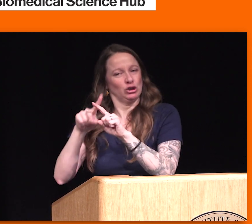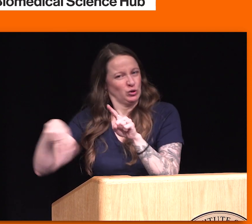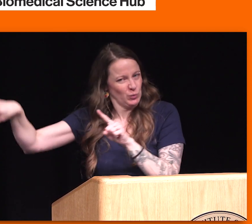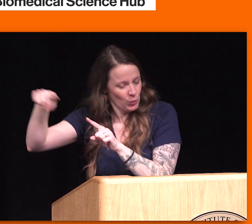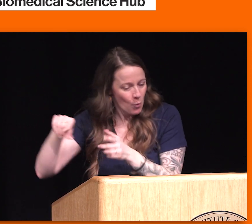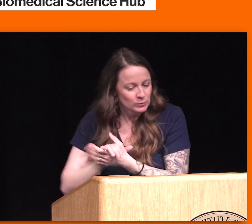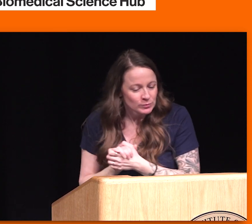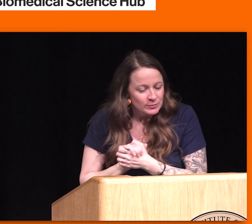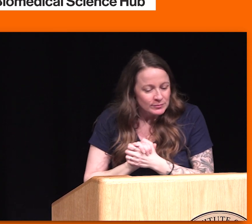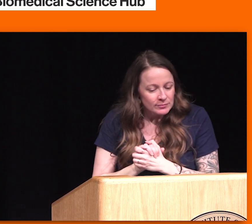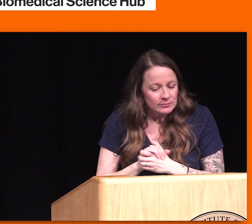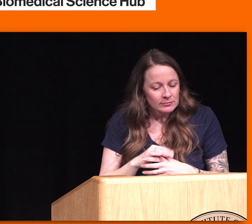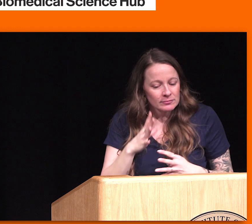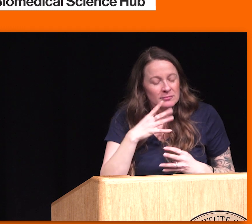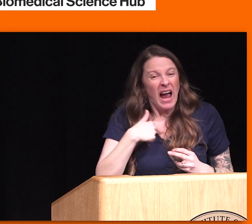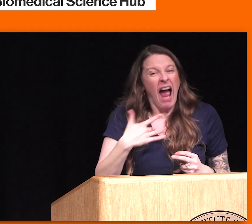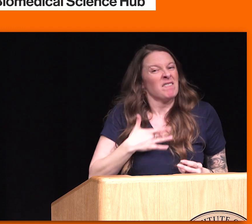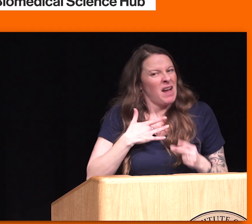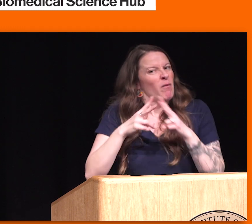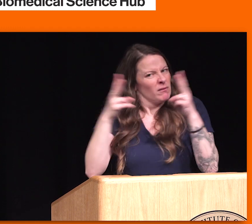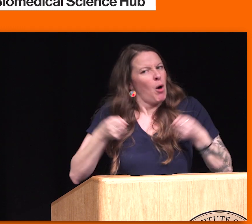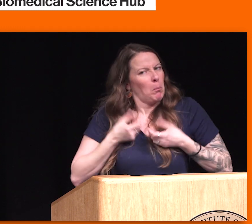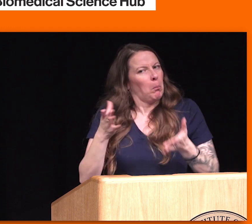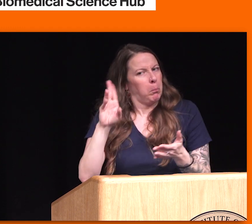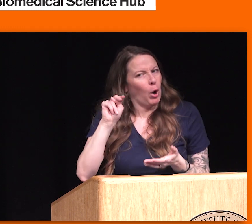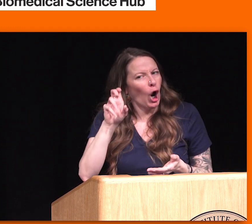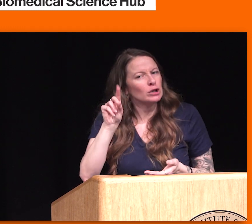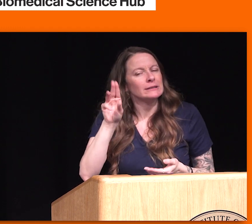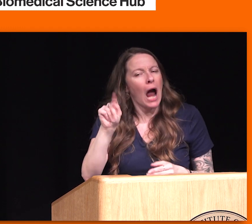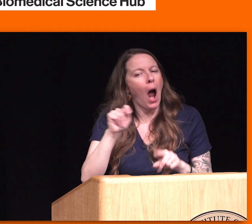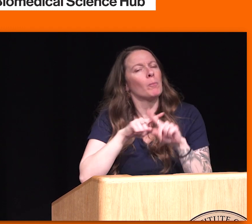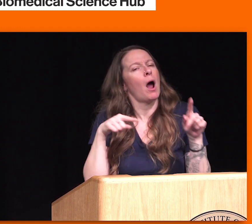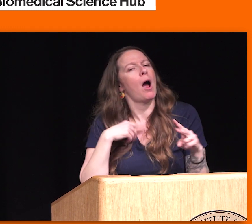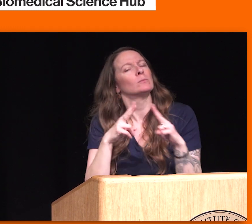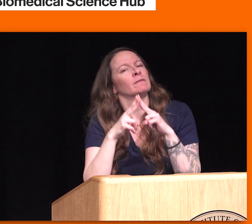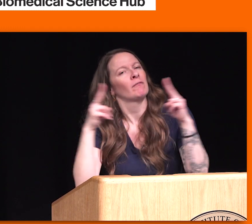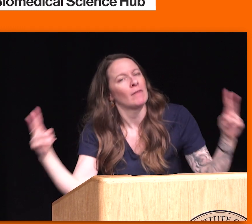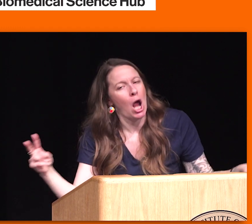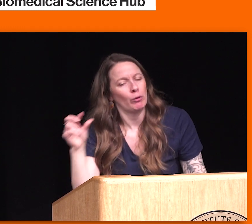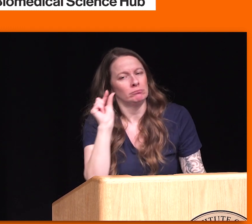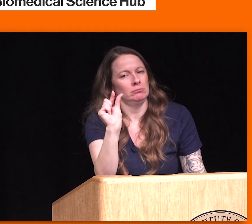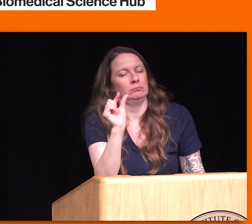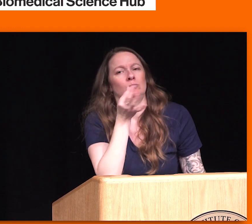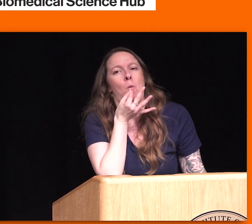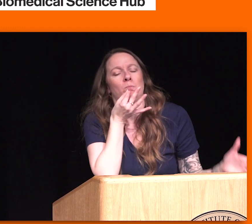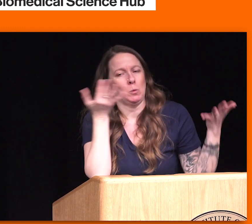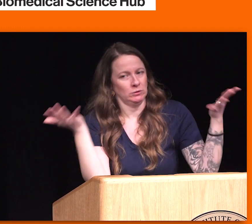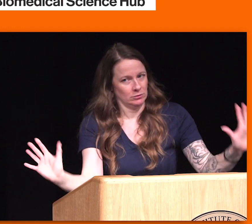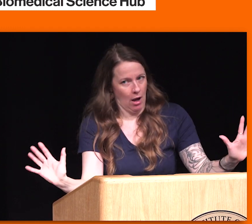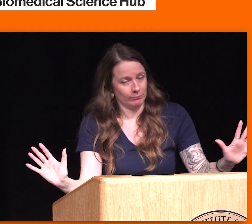I did spend a lot of time and effort on the advocacy work during COVID, and I became very burned out,